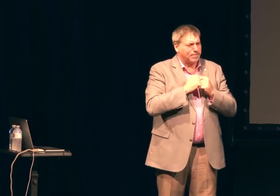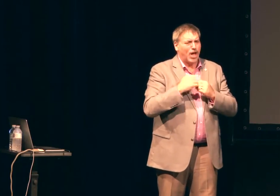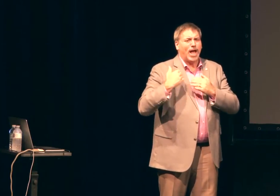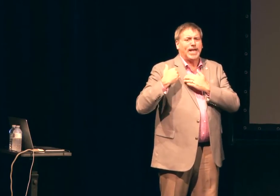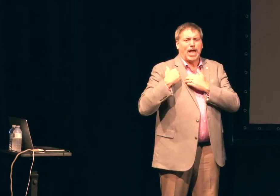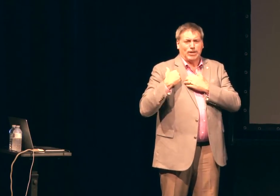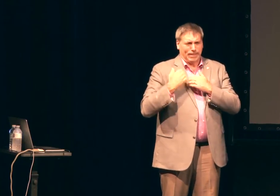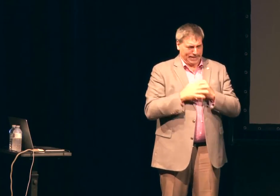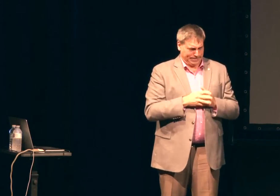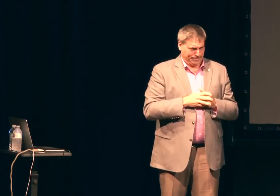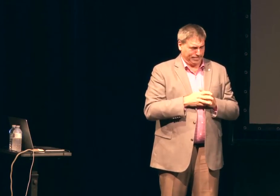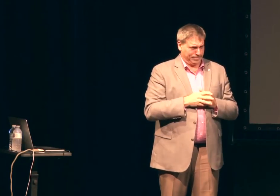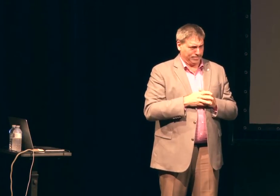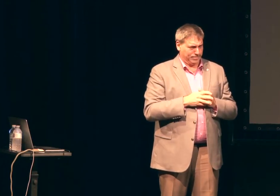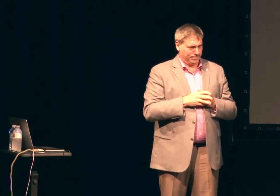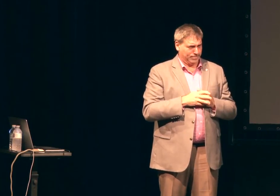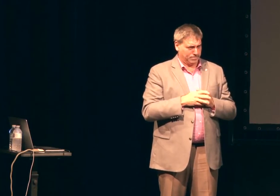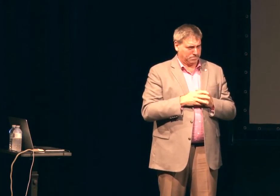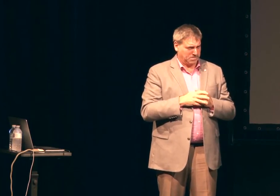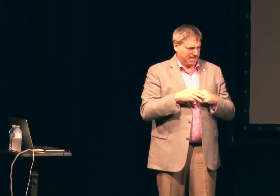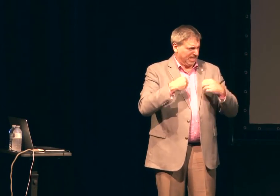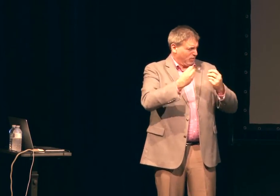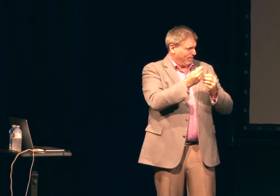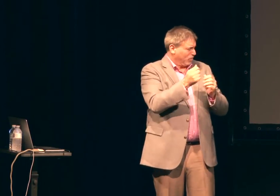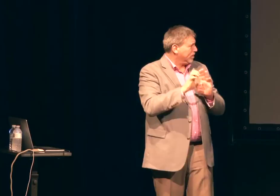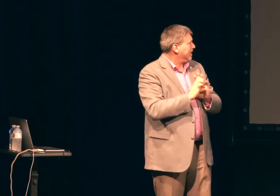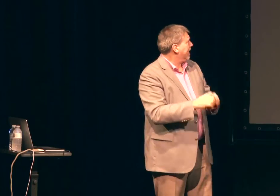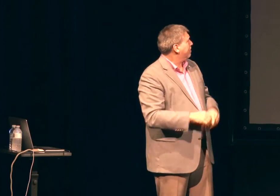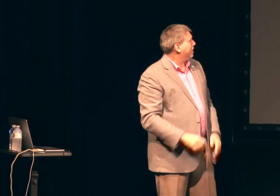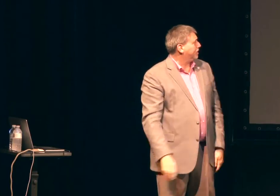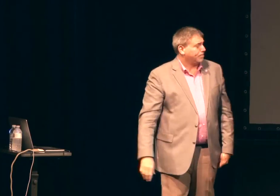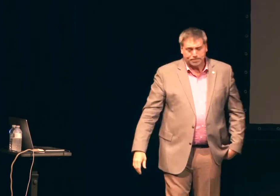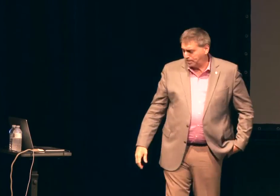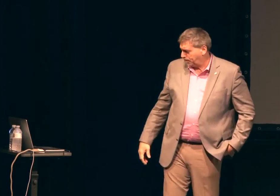need to stop thinking about, we need to start thinking about accountability. I'll give you